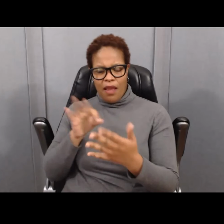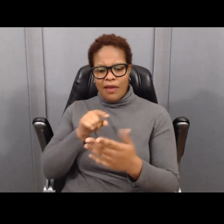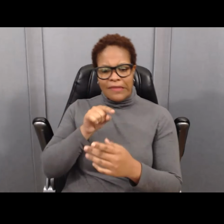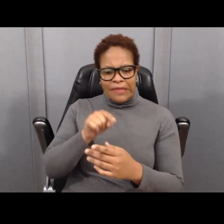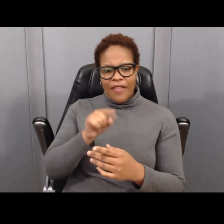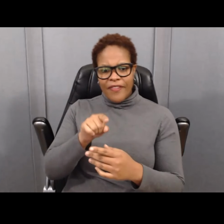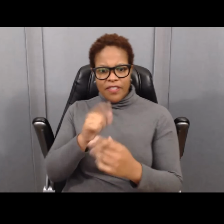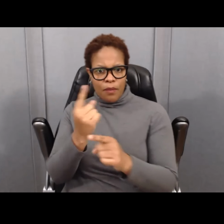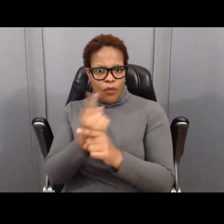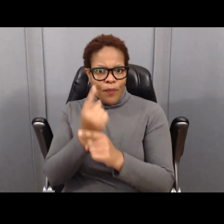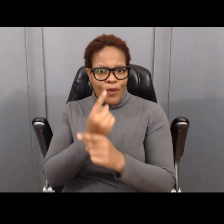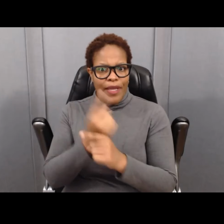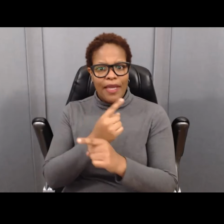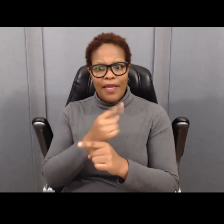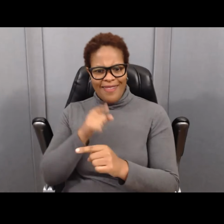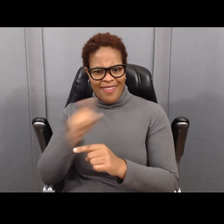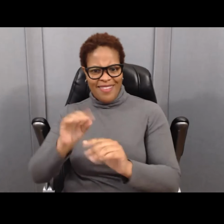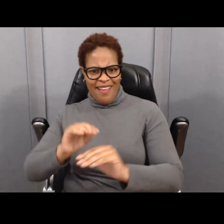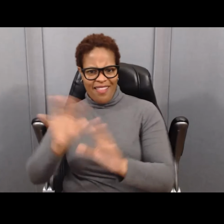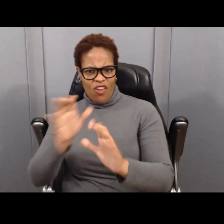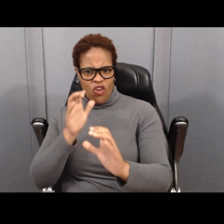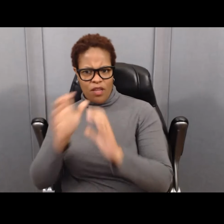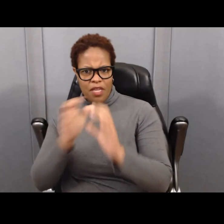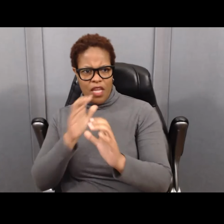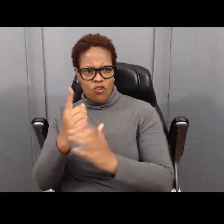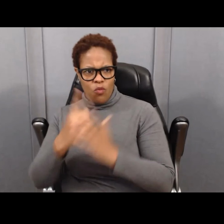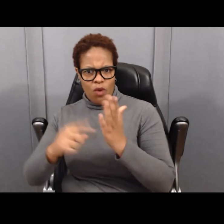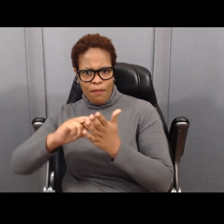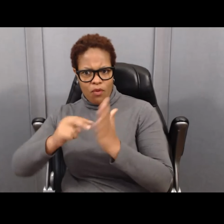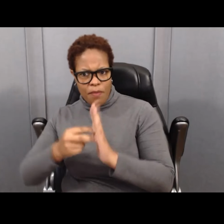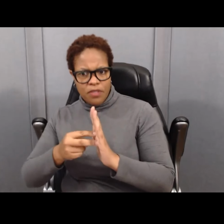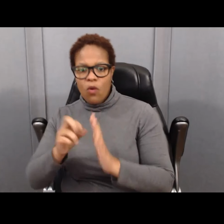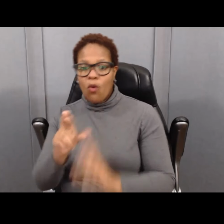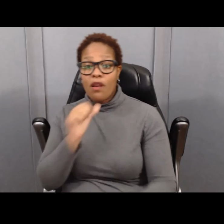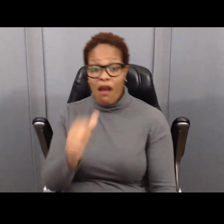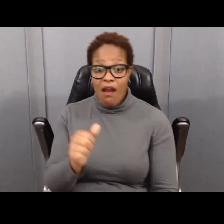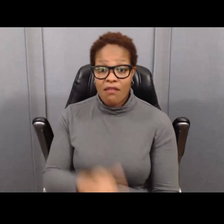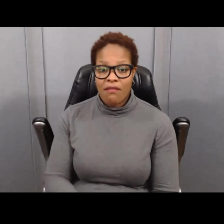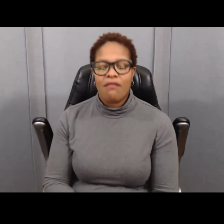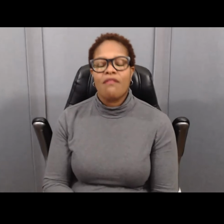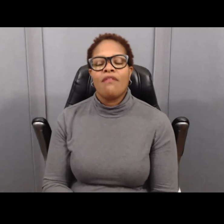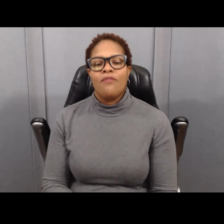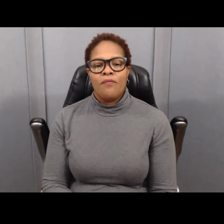Is this appropriately communicating what it's intended to or not? But even in that stage, again,